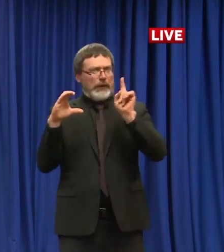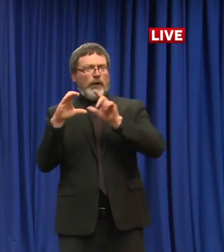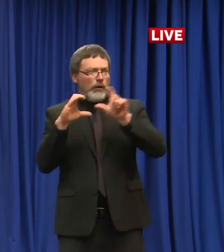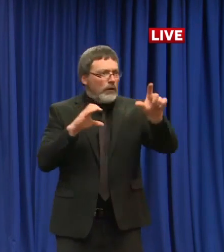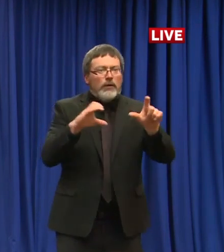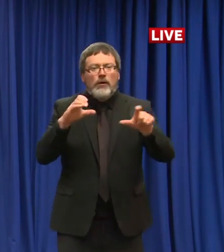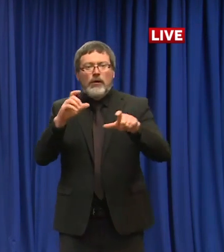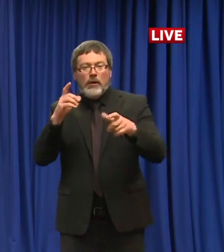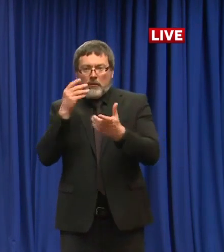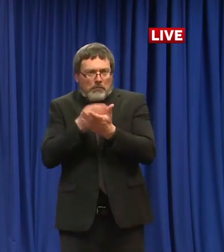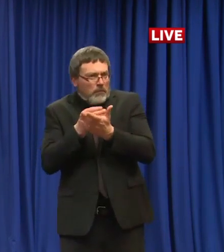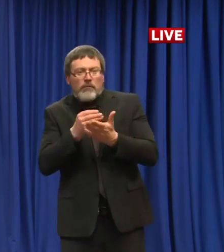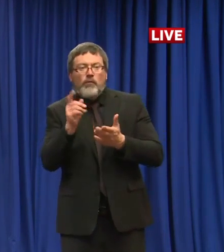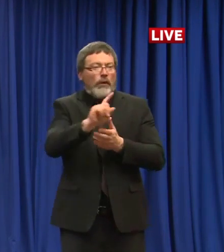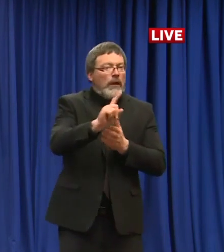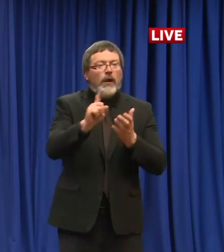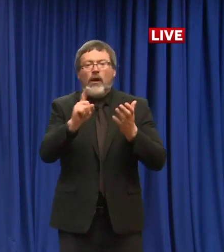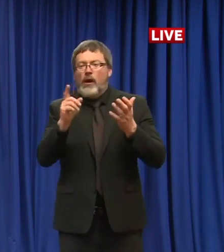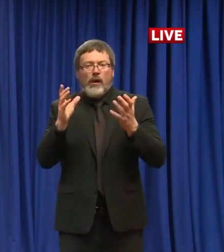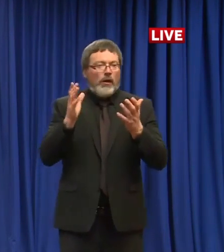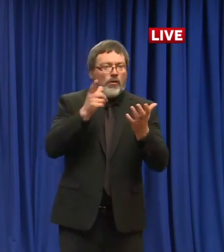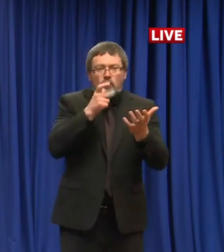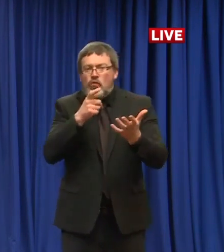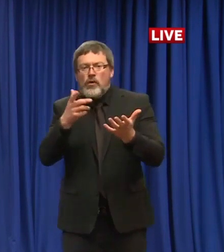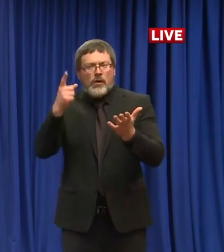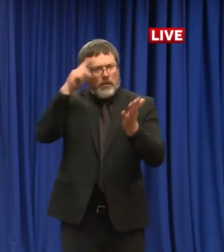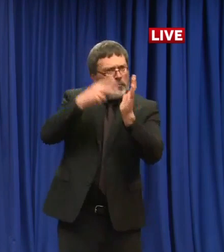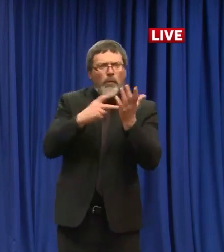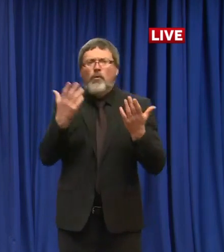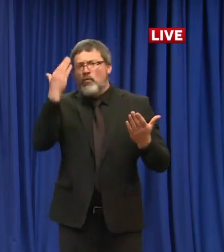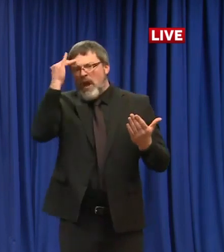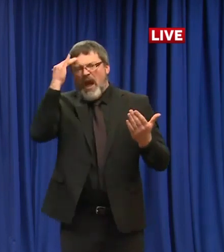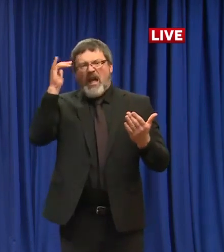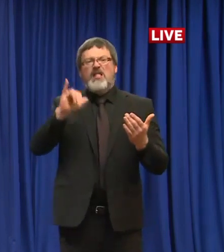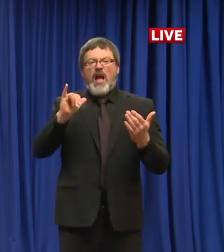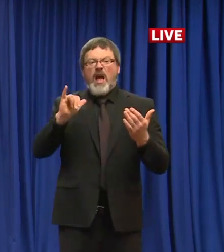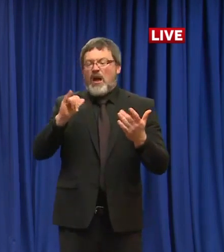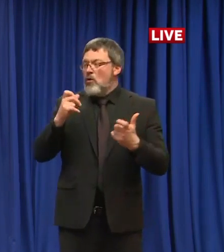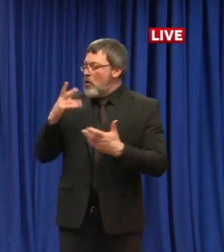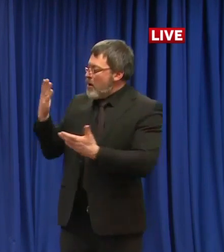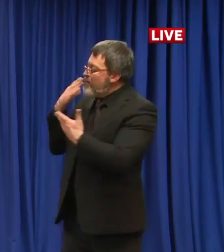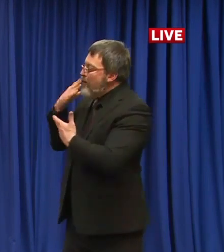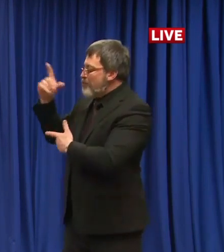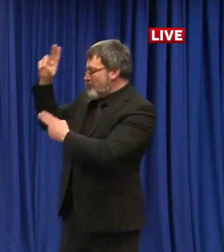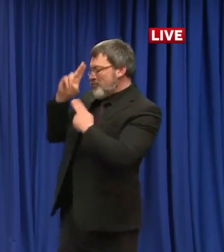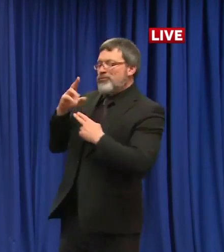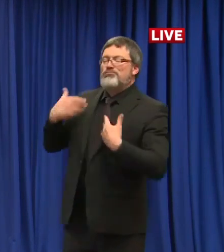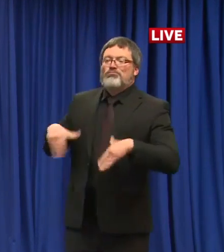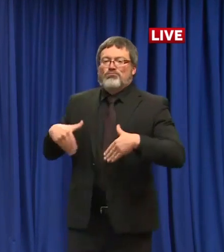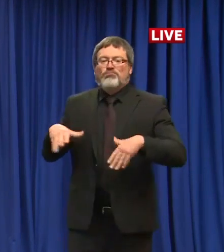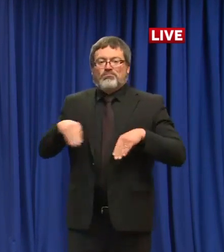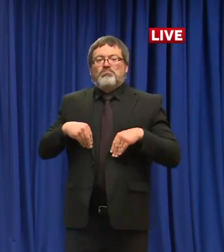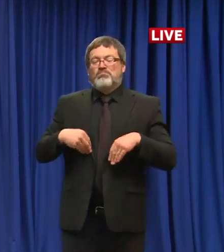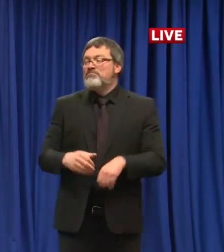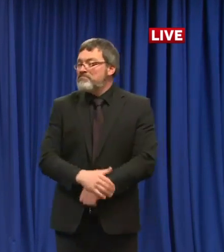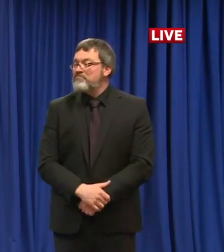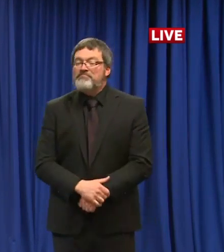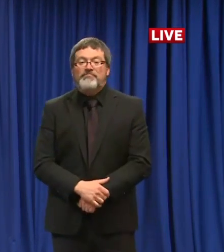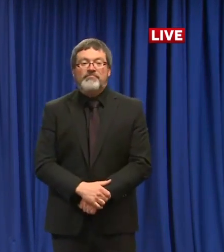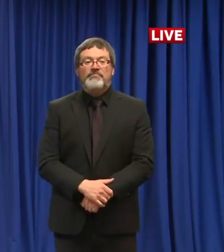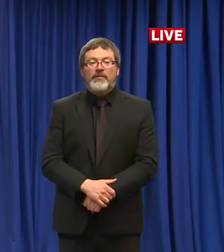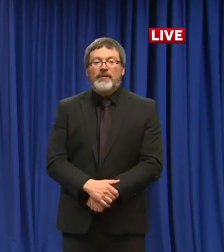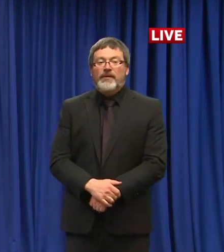WE WILL PUT METRICS IN PLACE TO MAKE SURE WE CAN PROVE TO YOU THAT THE MONEY WENT FOR THE PURPOSES PURPOSES IT WAS INTENDED FOR.